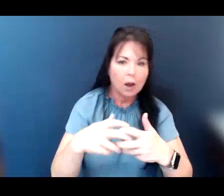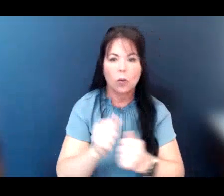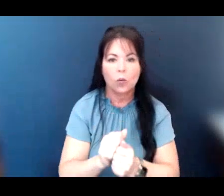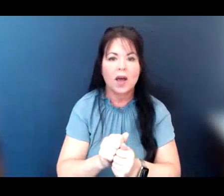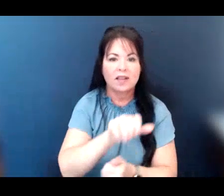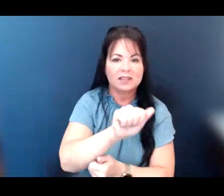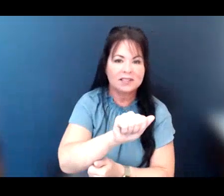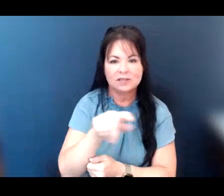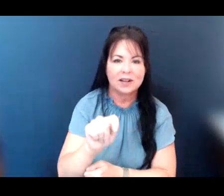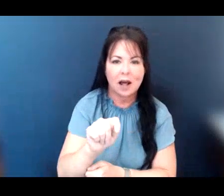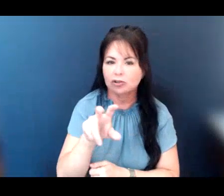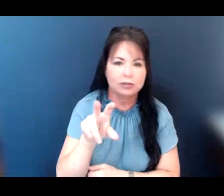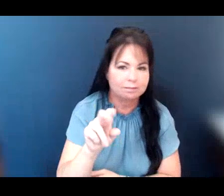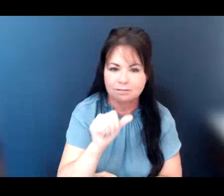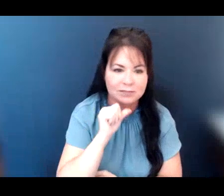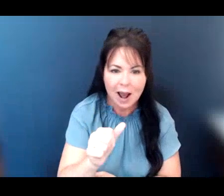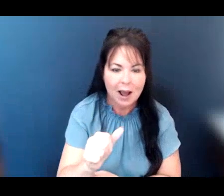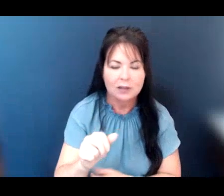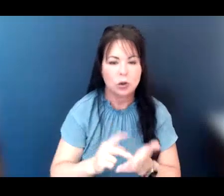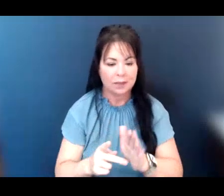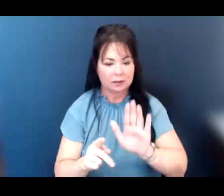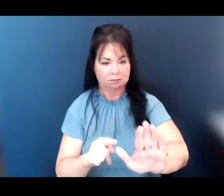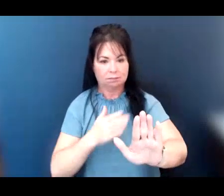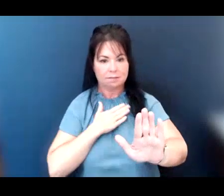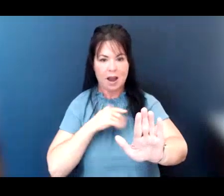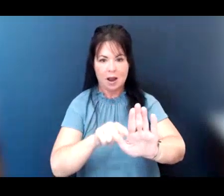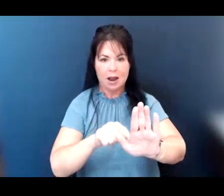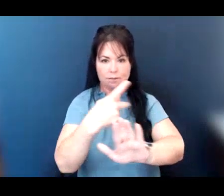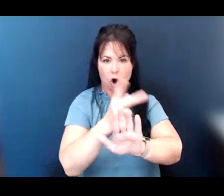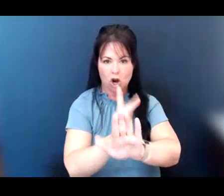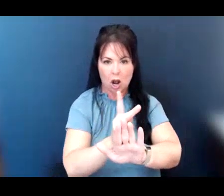on top of the base product. And that might conflict with the base